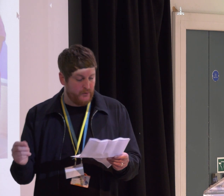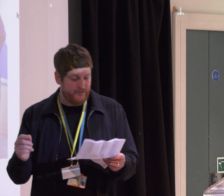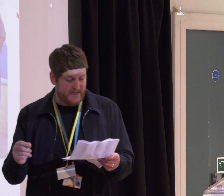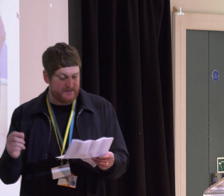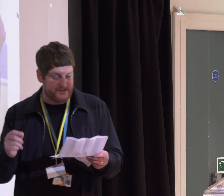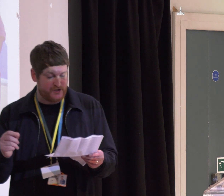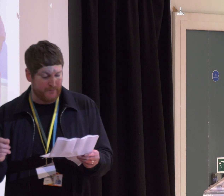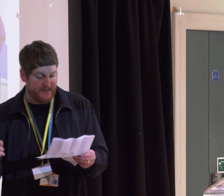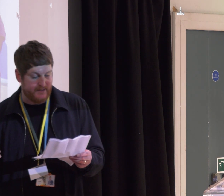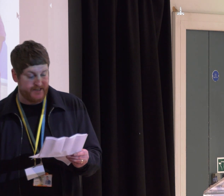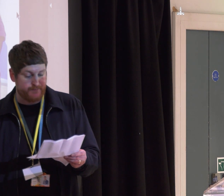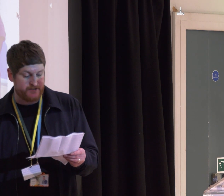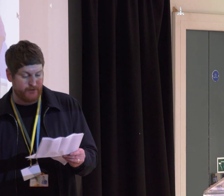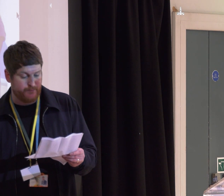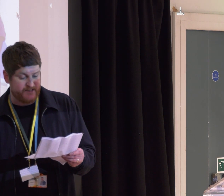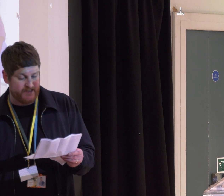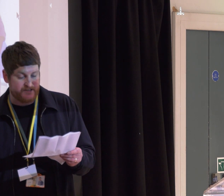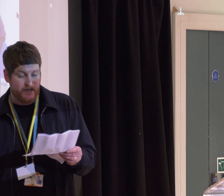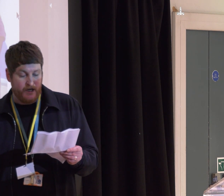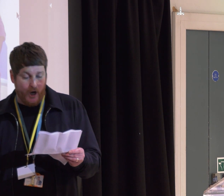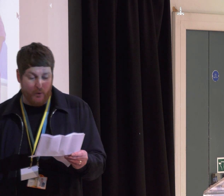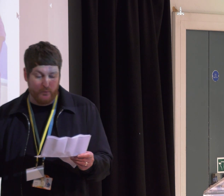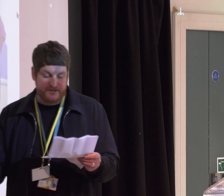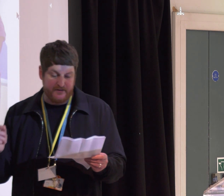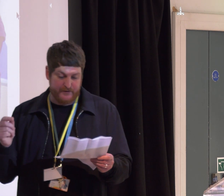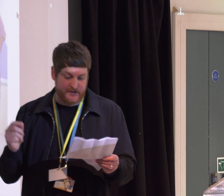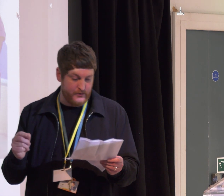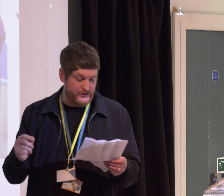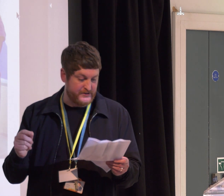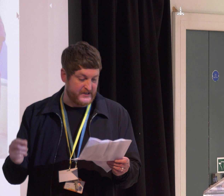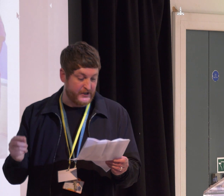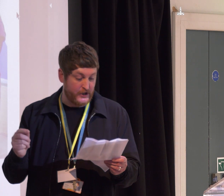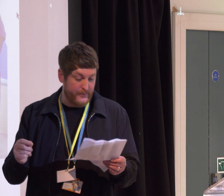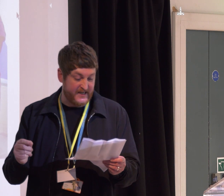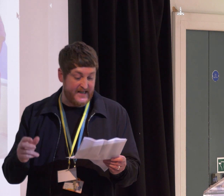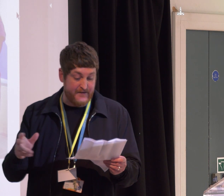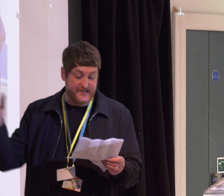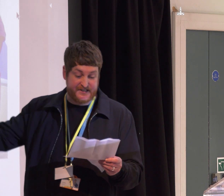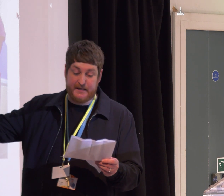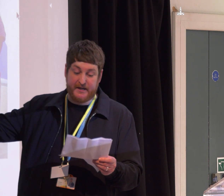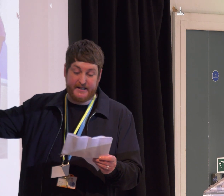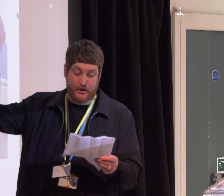Both/and decision making expands possibilities and holds that there are solutions that can accommodate even seemingly